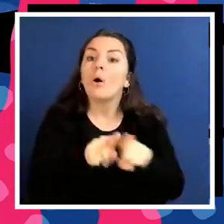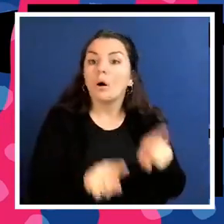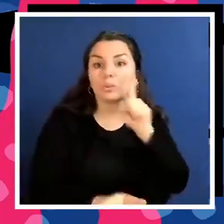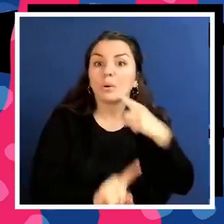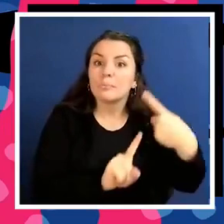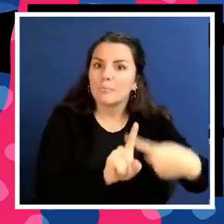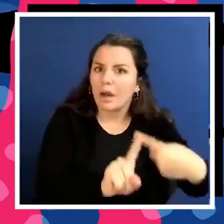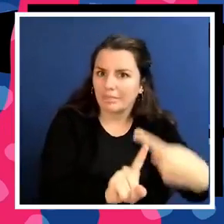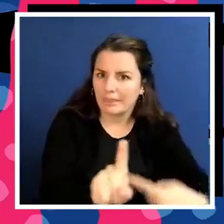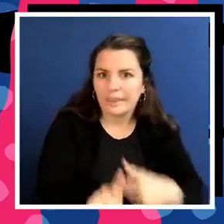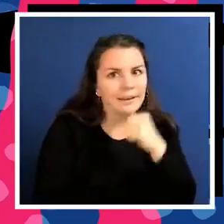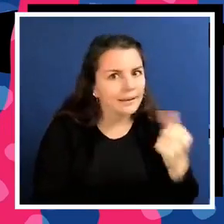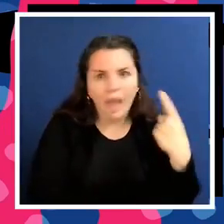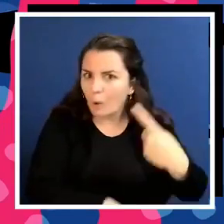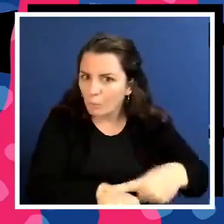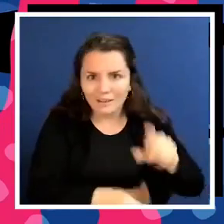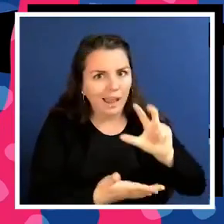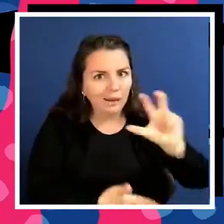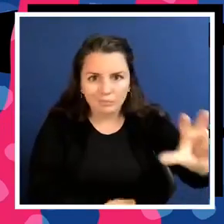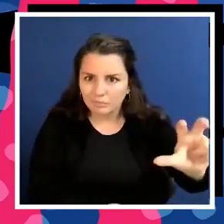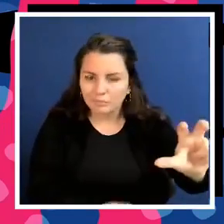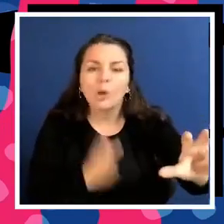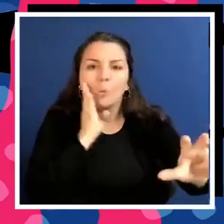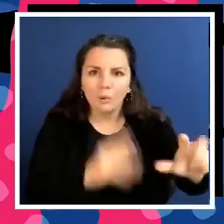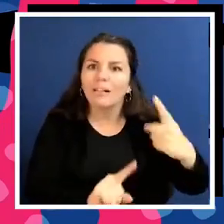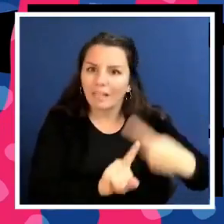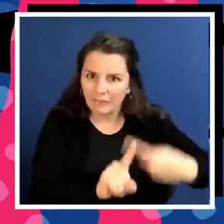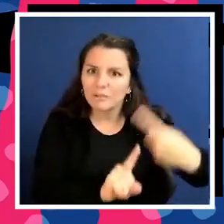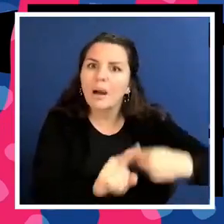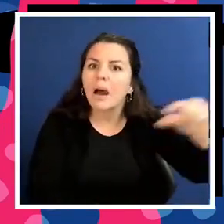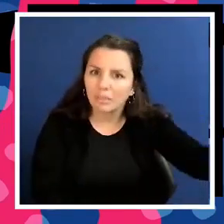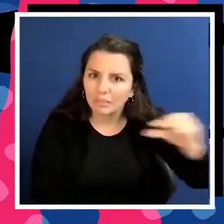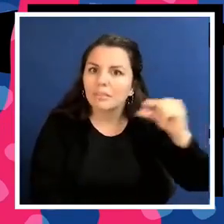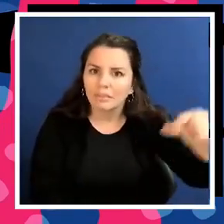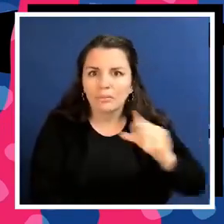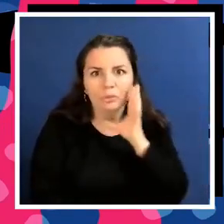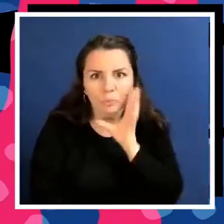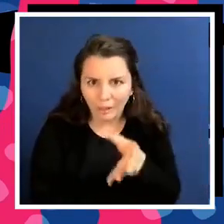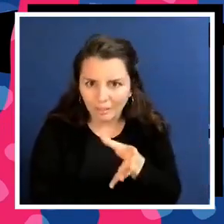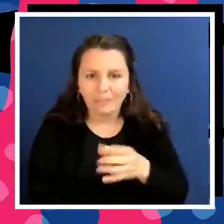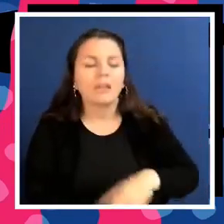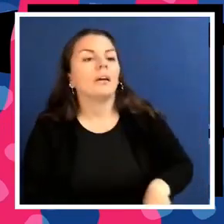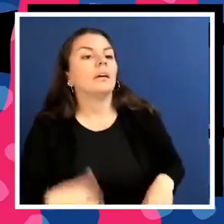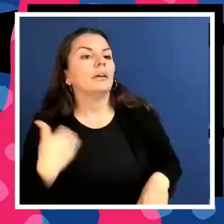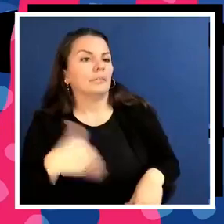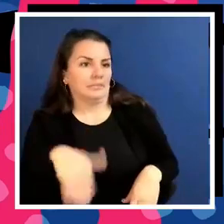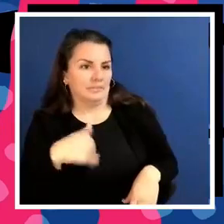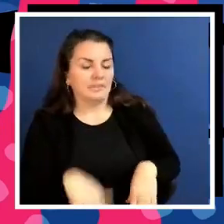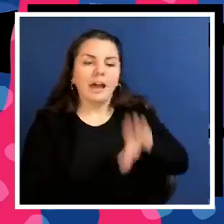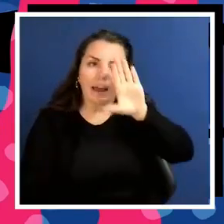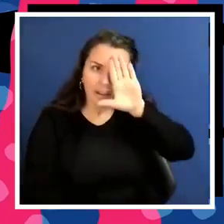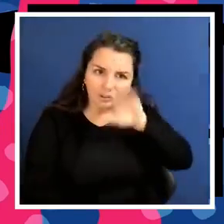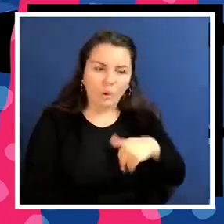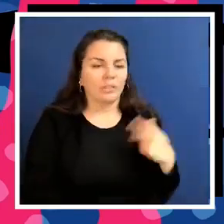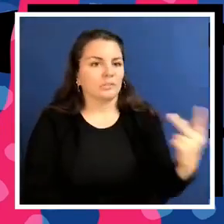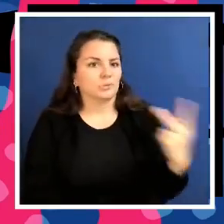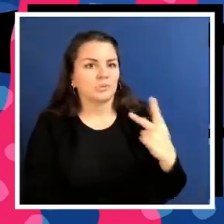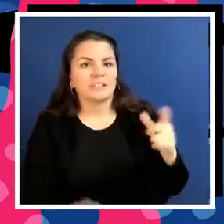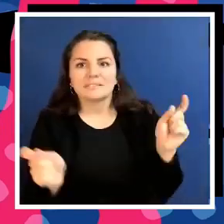$3000-$3600 PER YEAR PER CHILD. THAT'S A REALLY BIG DEAL.